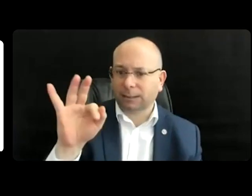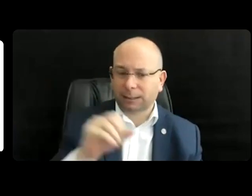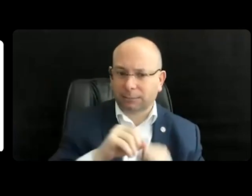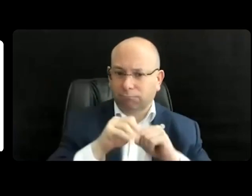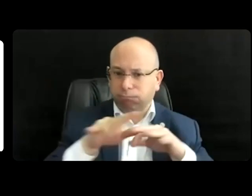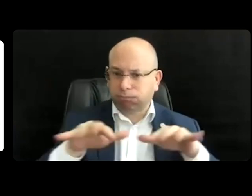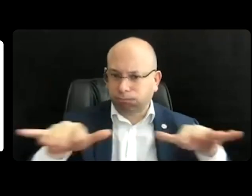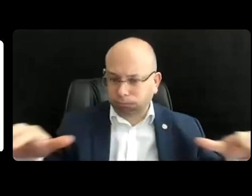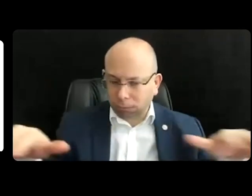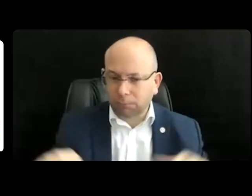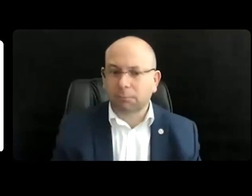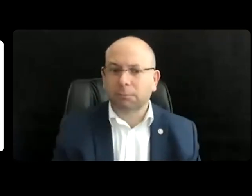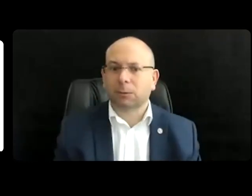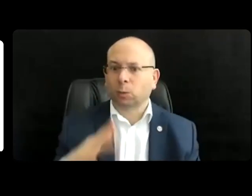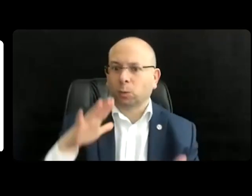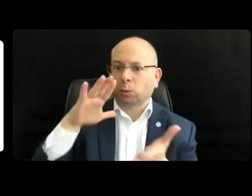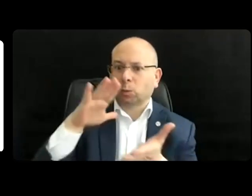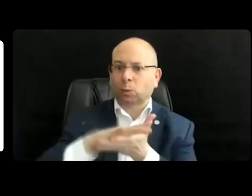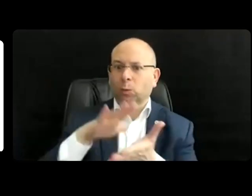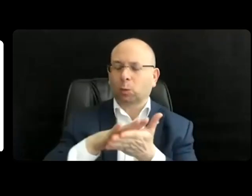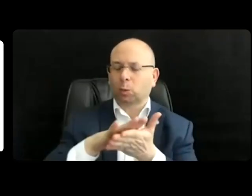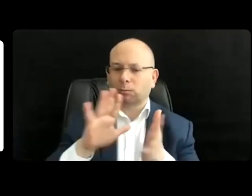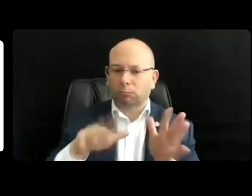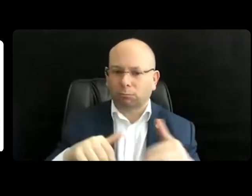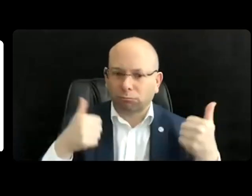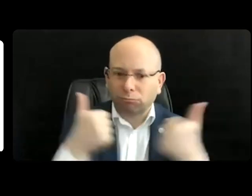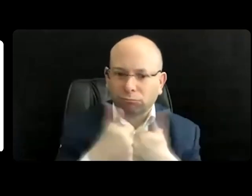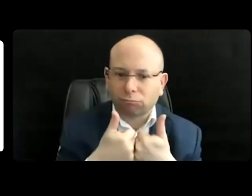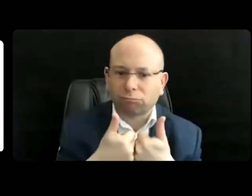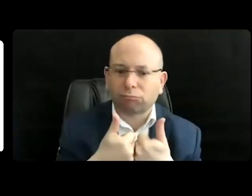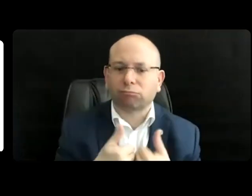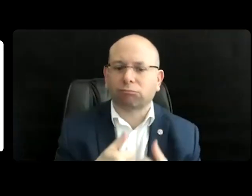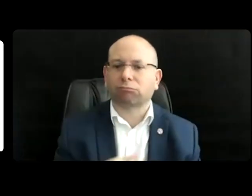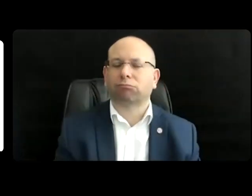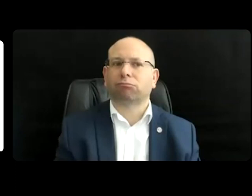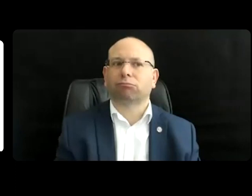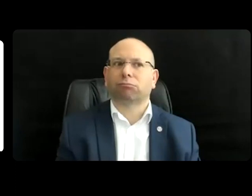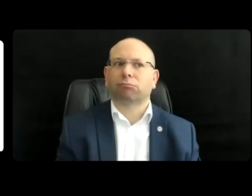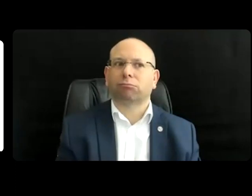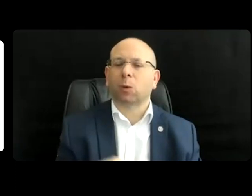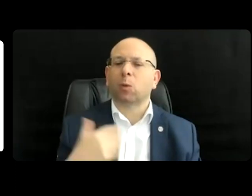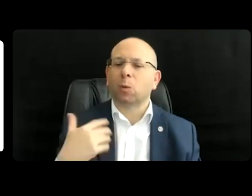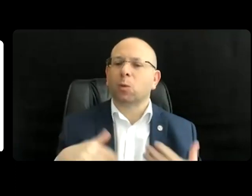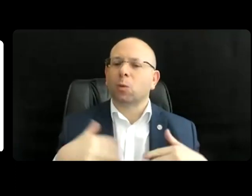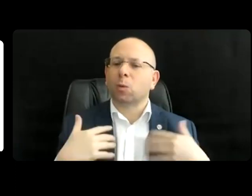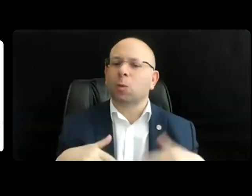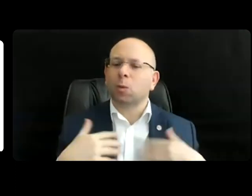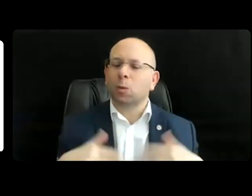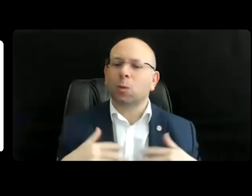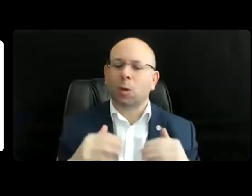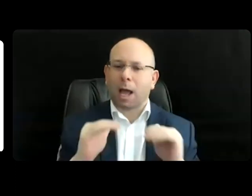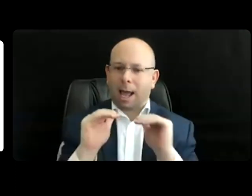this year with the implications of COVID-19 and its spread and how it has impacted education.